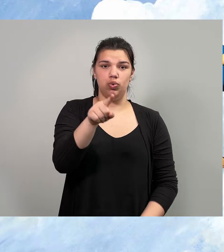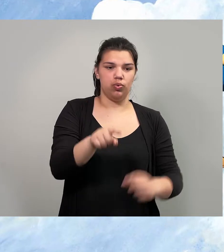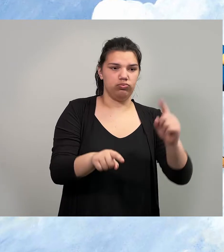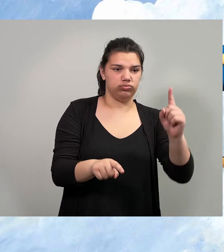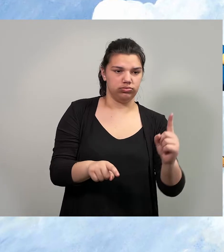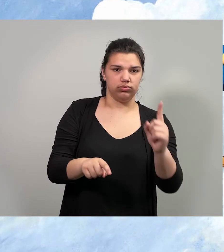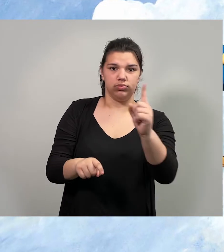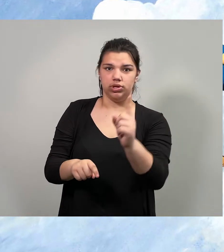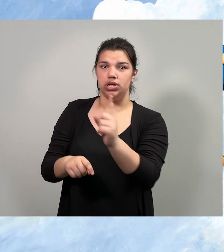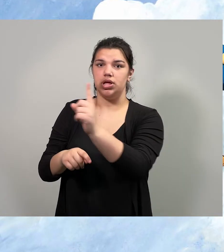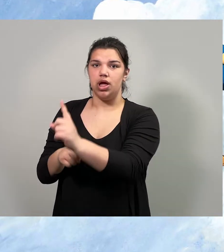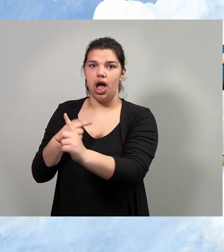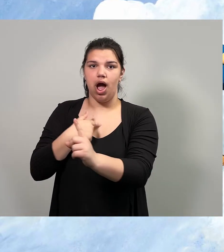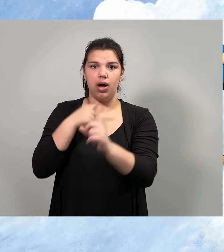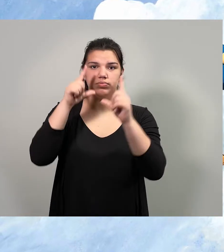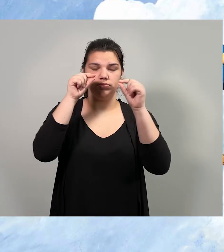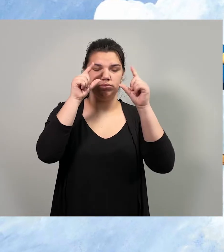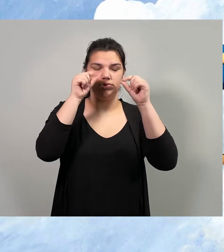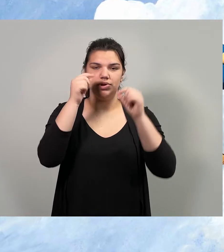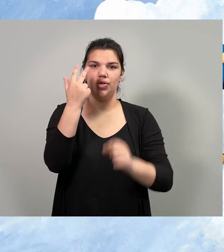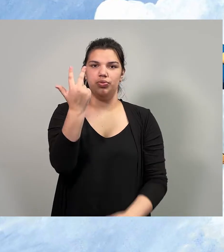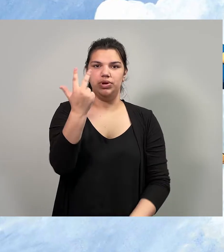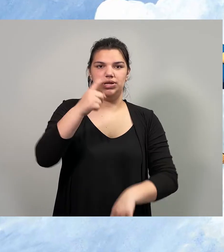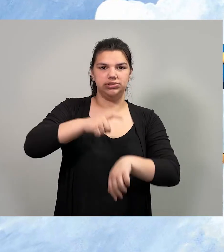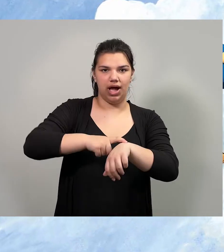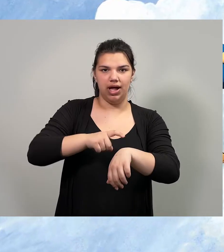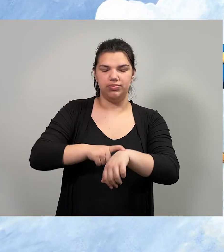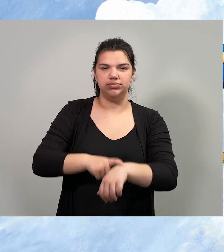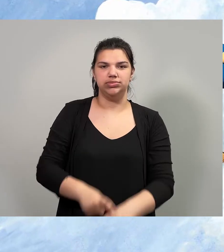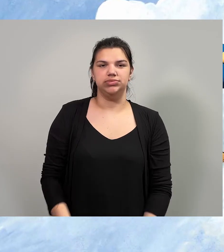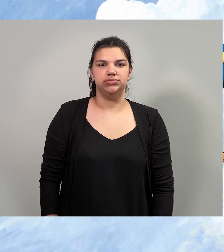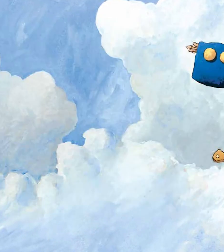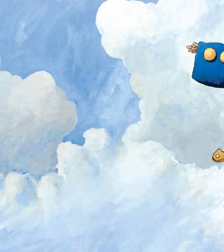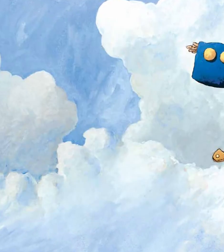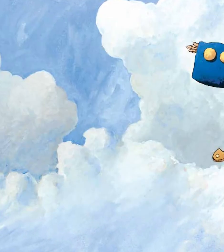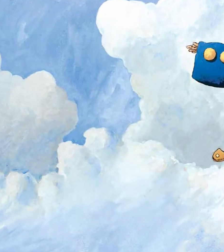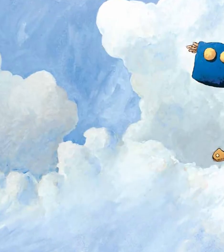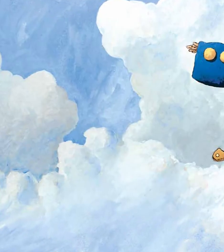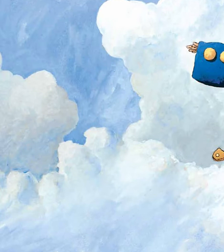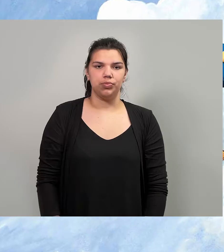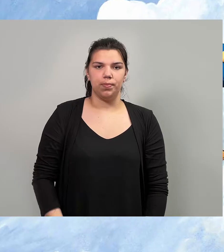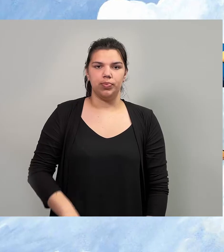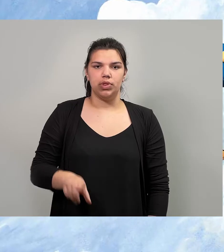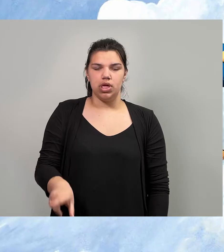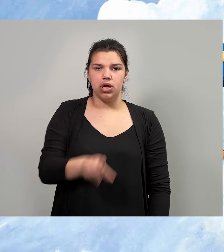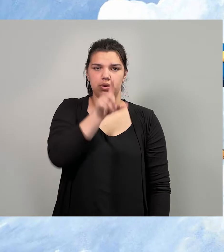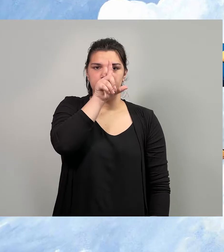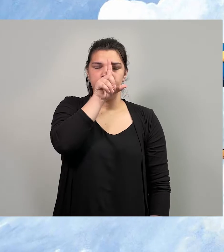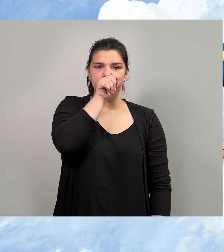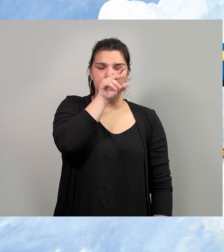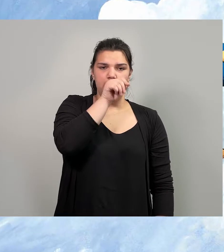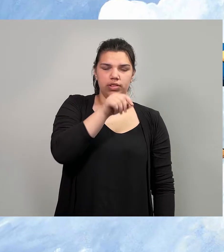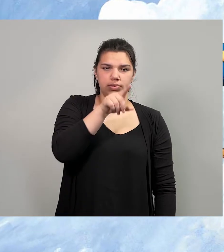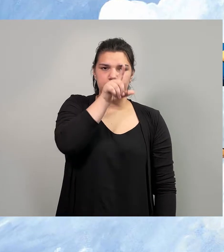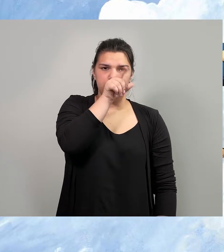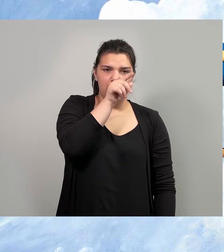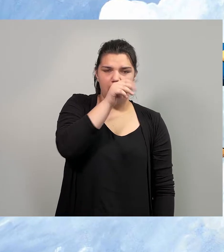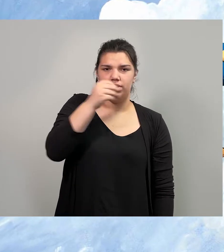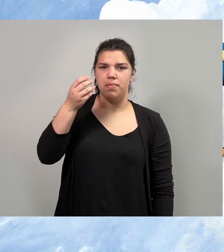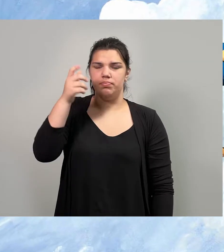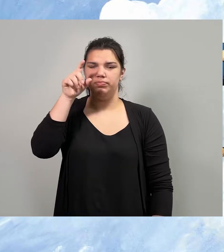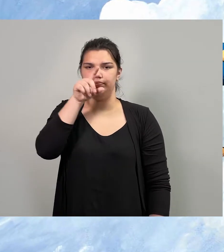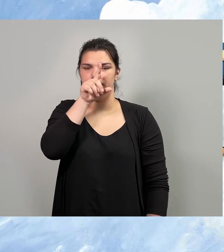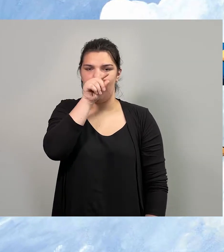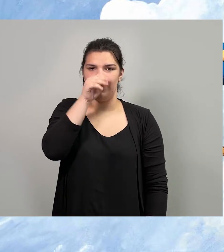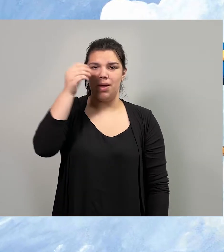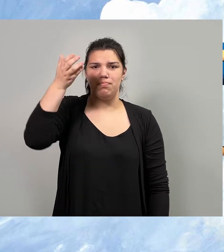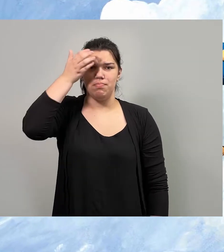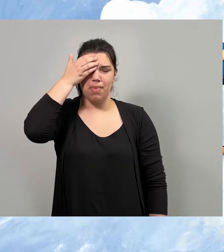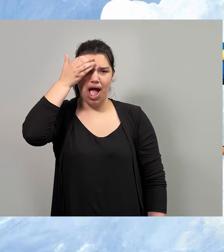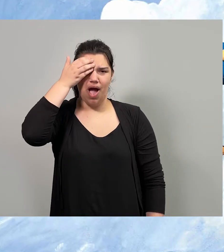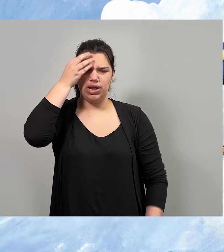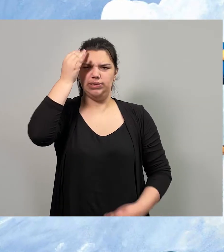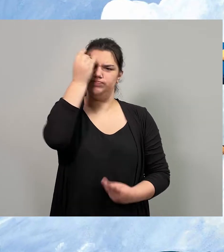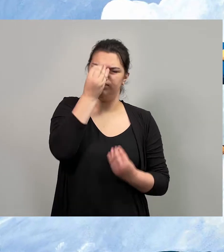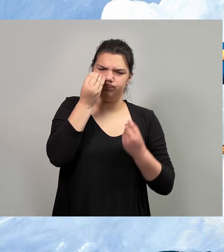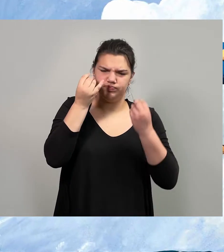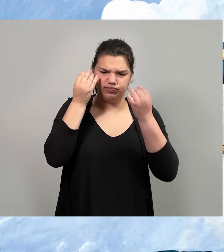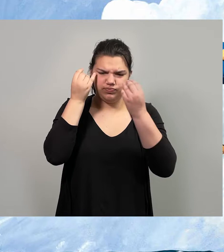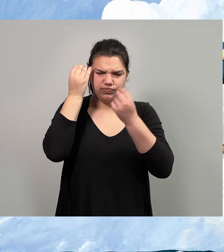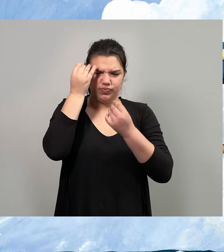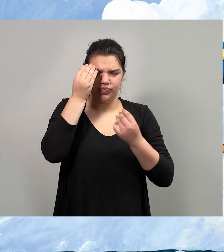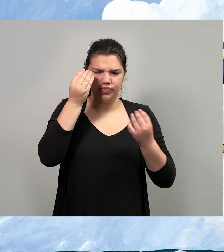by." The terrible horrible smelly pirate and parrot Polly wrinkled their brows and thought and thought.